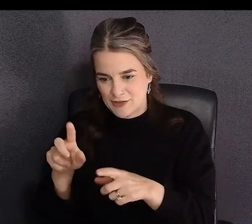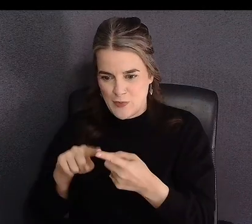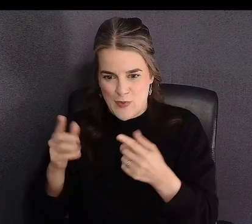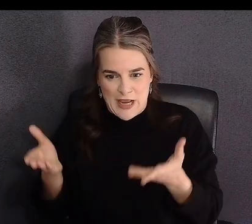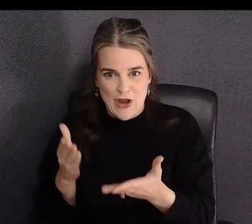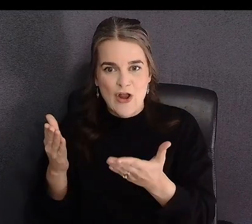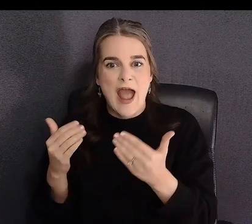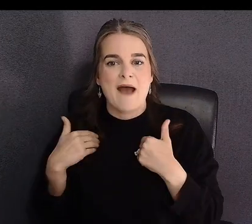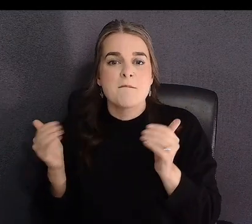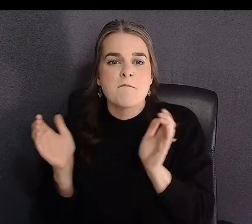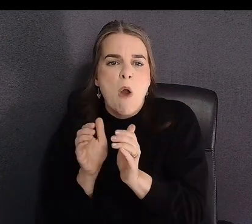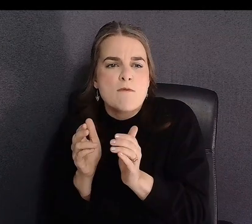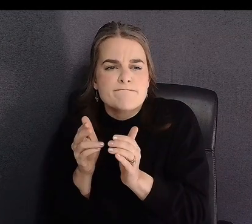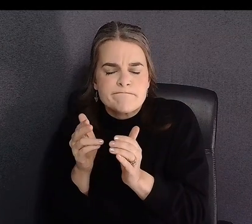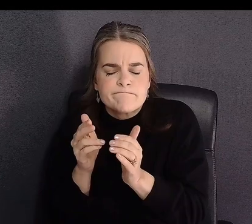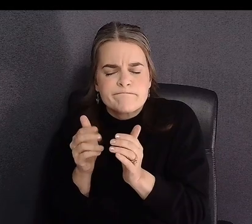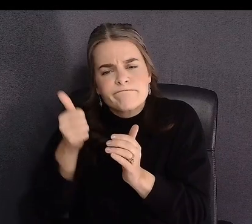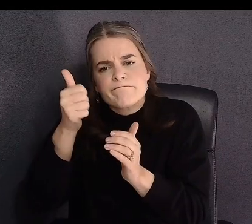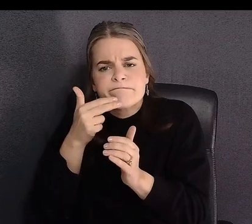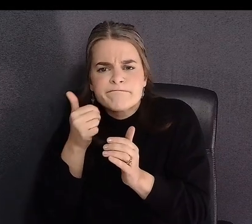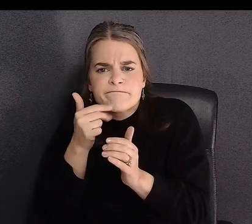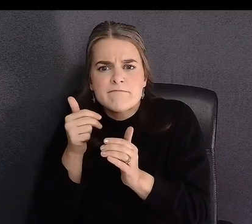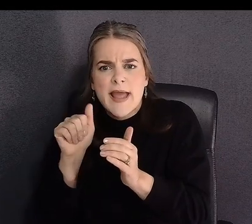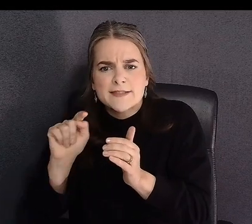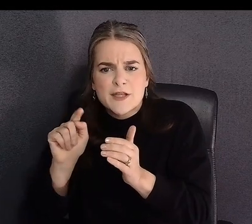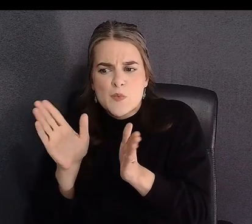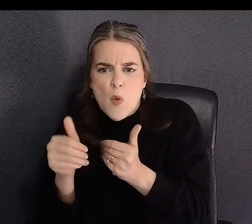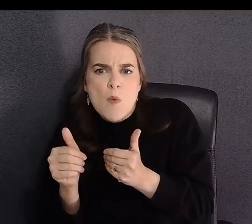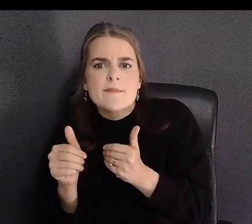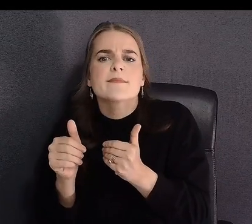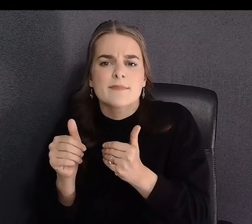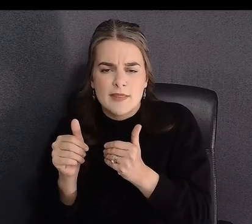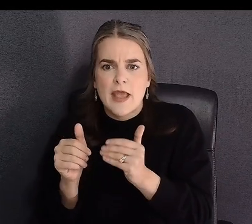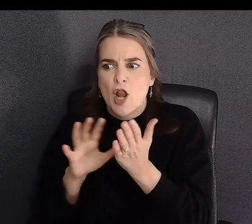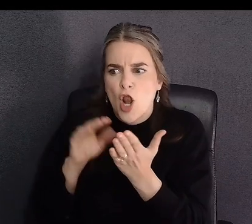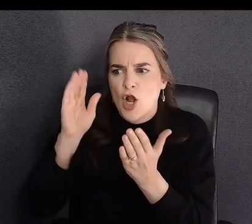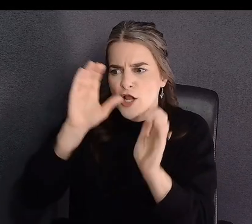can continue growing and exploring and then adding in all the different aspects that they want,